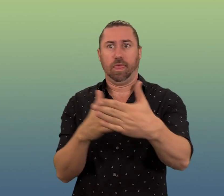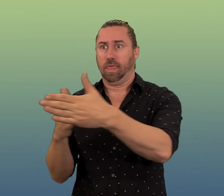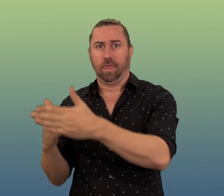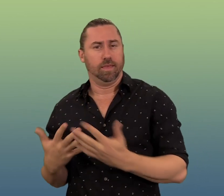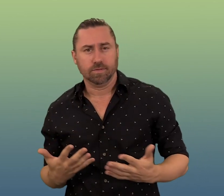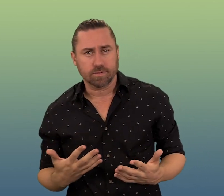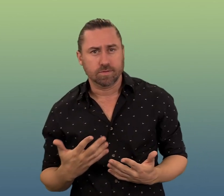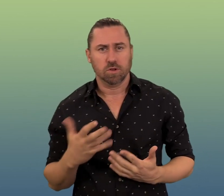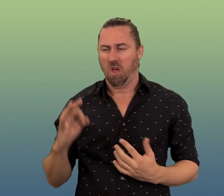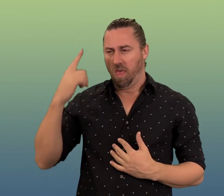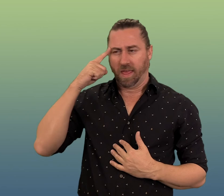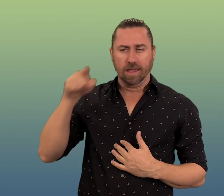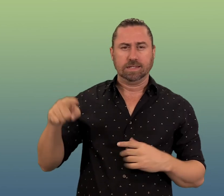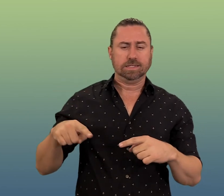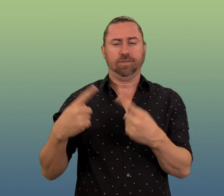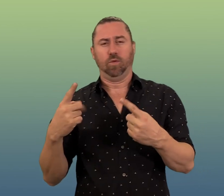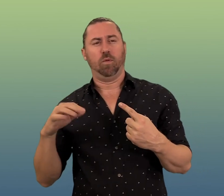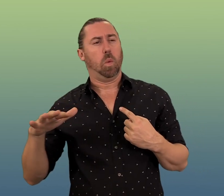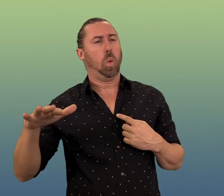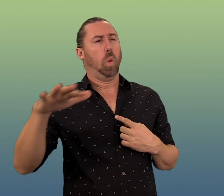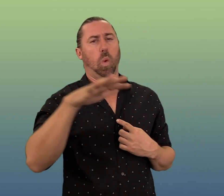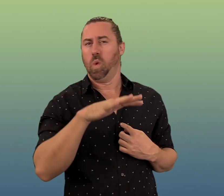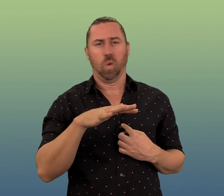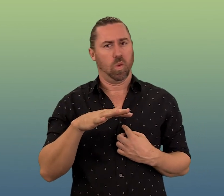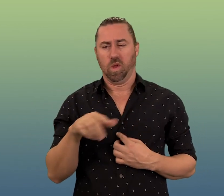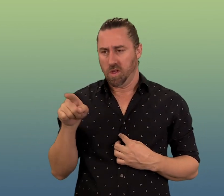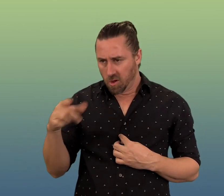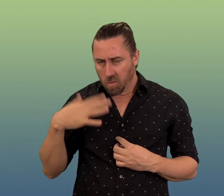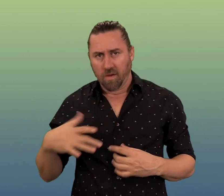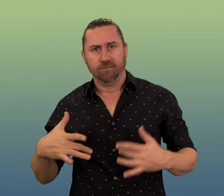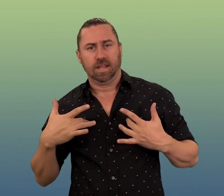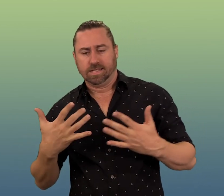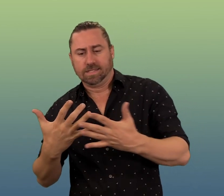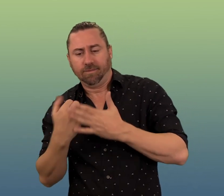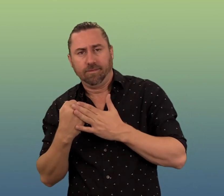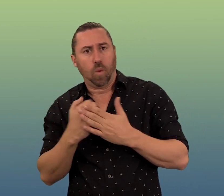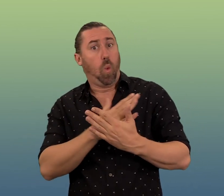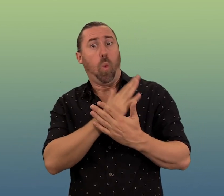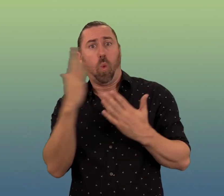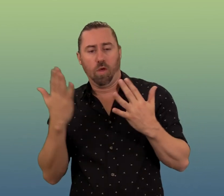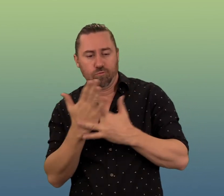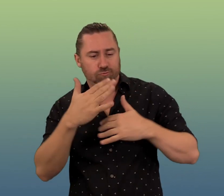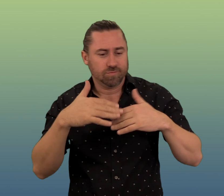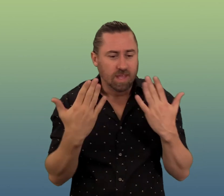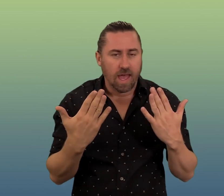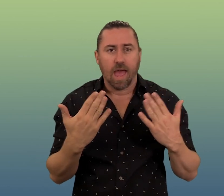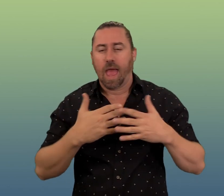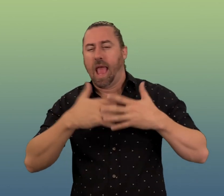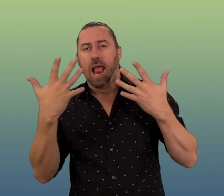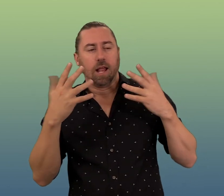Don't treat me differently. I want to feel safe at all times of the day and on all modes of transport.